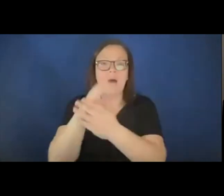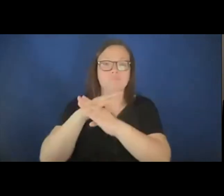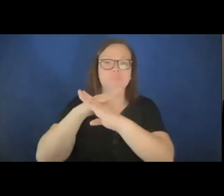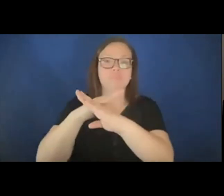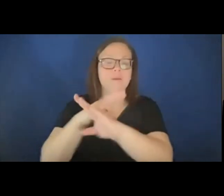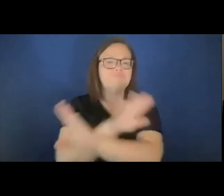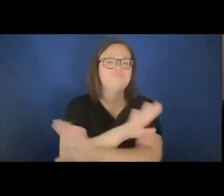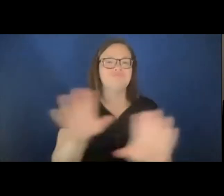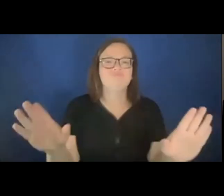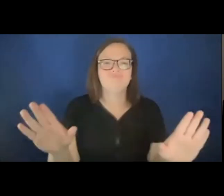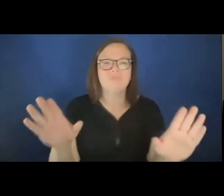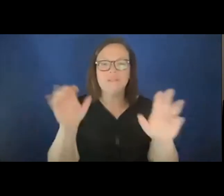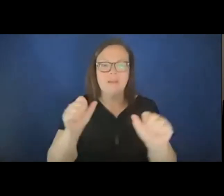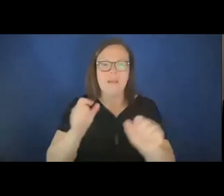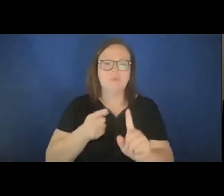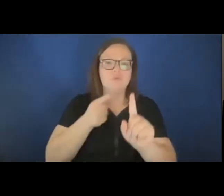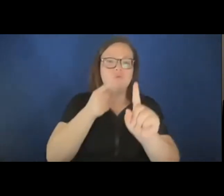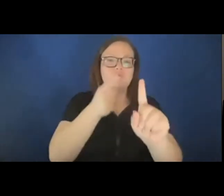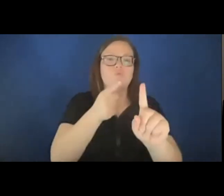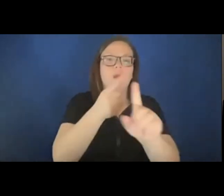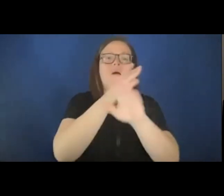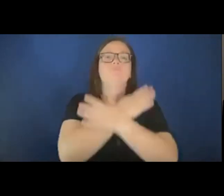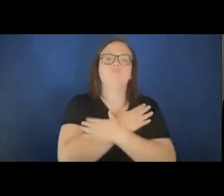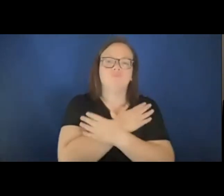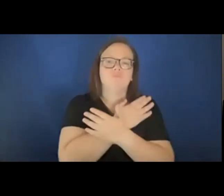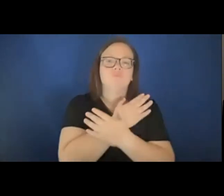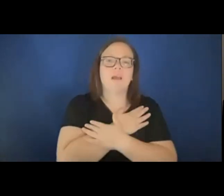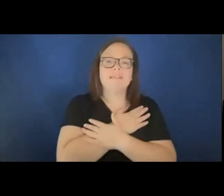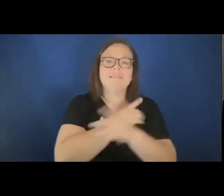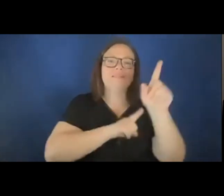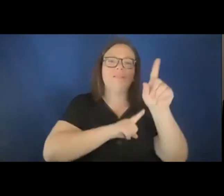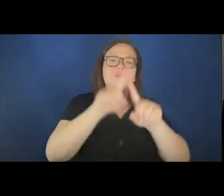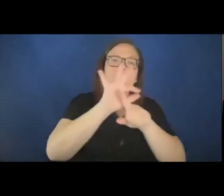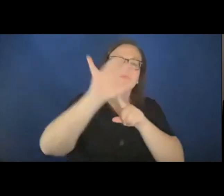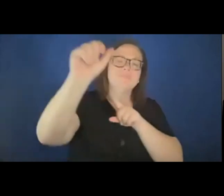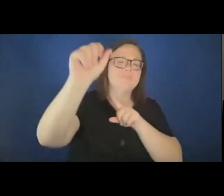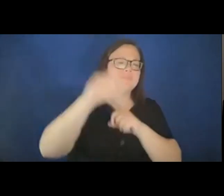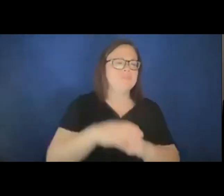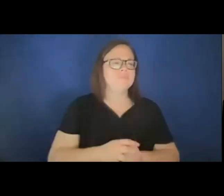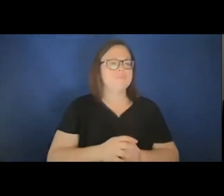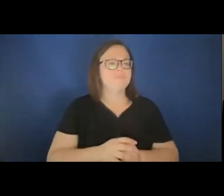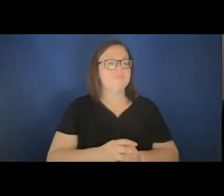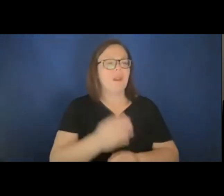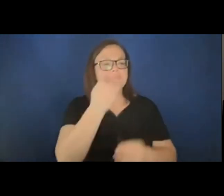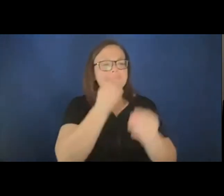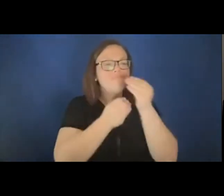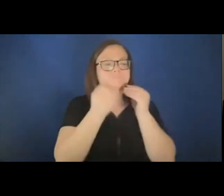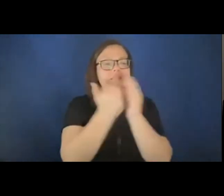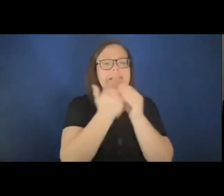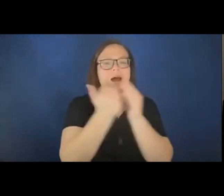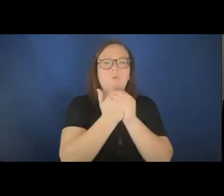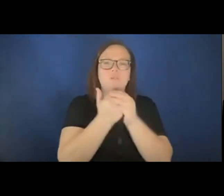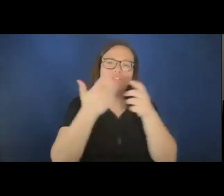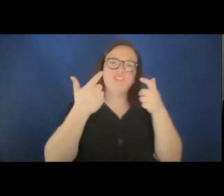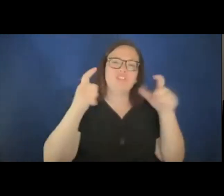to reaching—and resting—on a star. A snacking sandwich too big for my face,